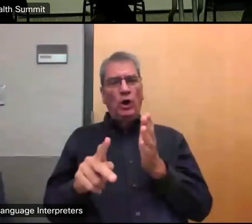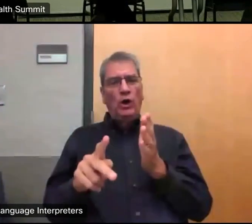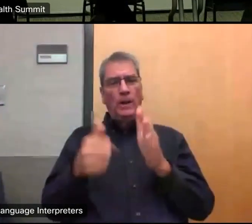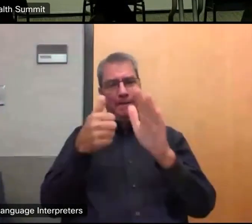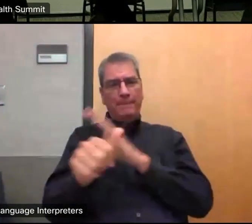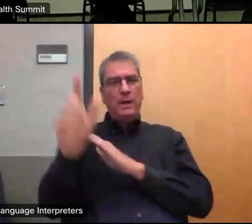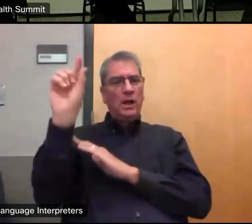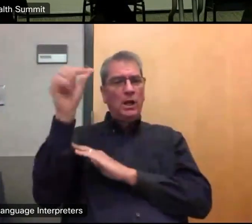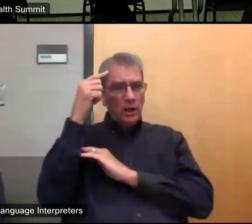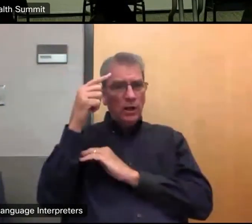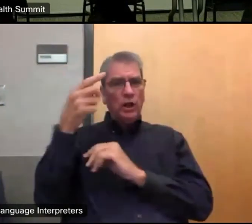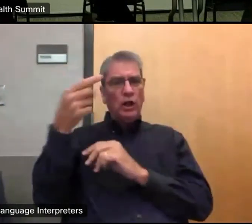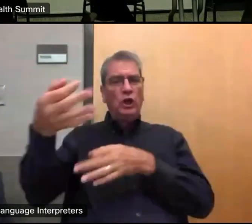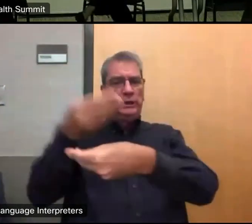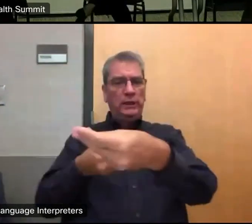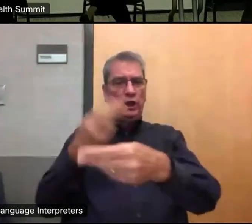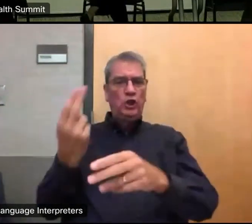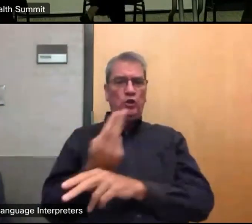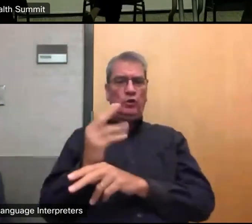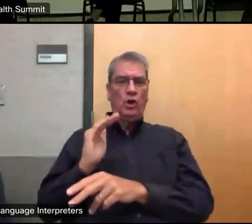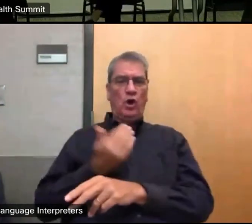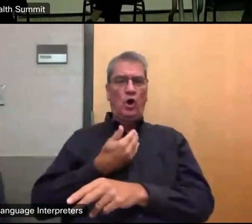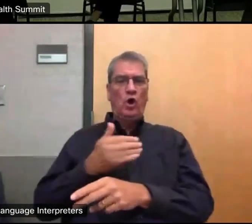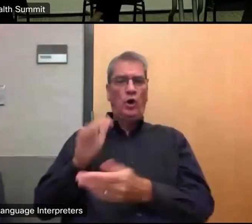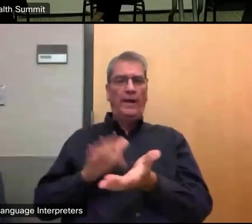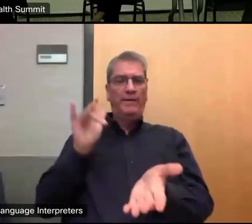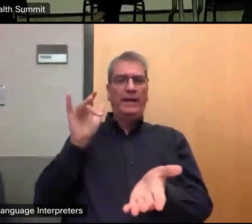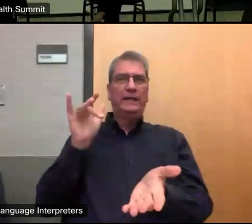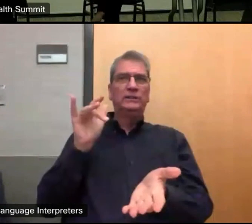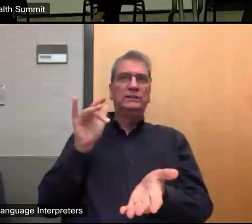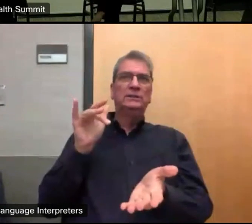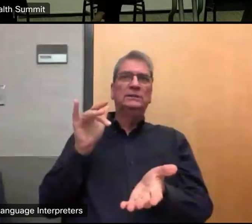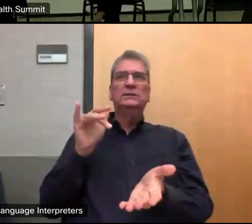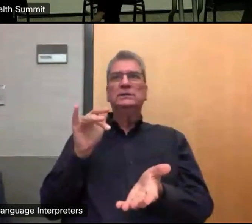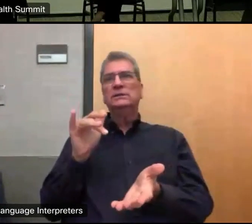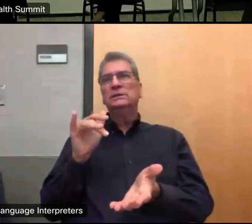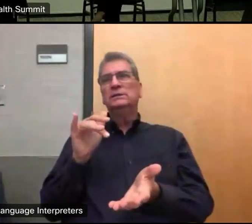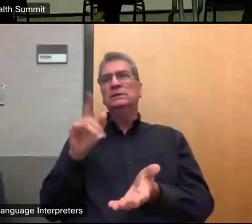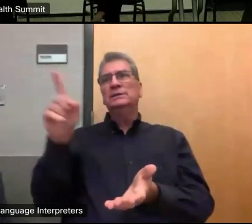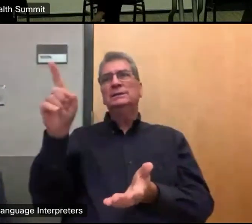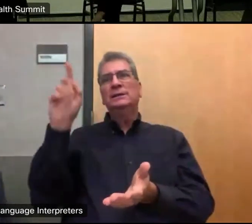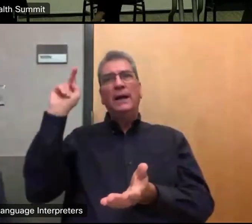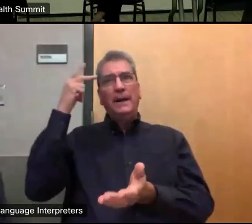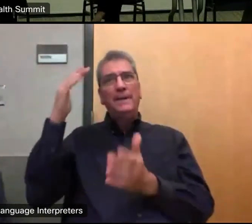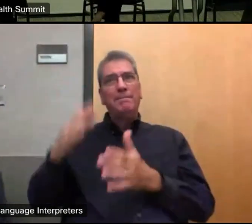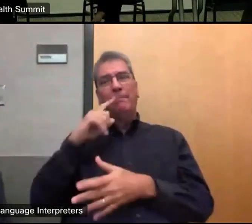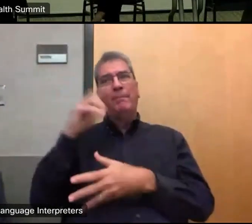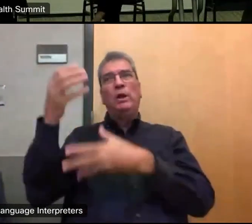to our advantage. government to our advantage Yeah, it goes back to the trusted sources, I mean, elected officials, I mean, they they obviously are trusted by a large group of